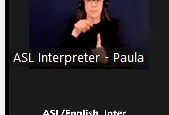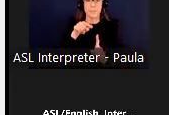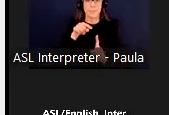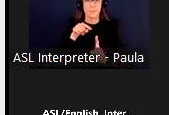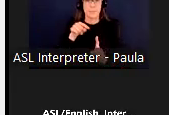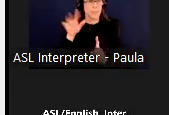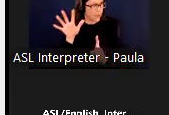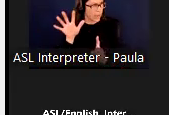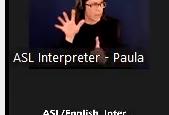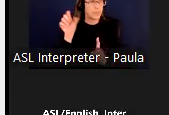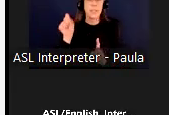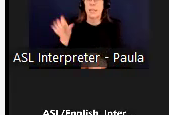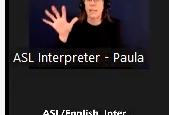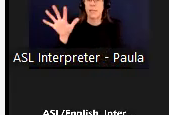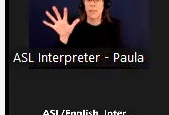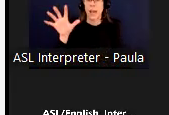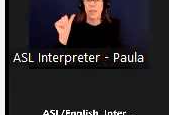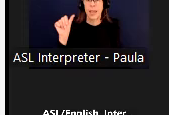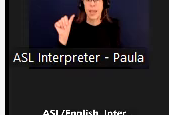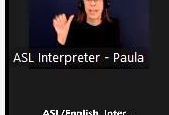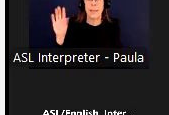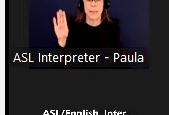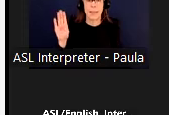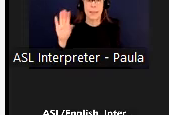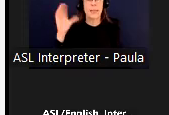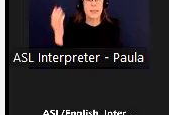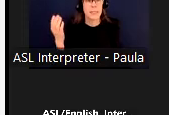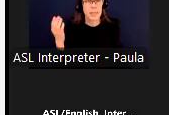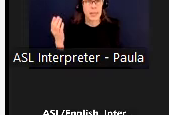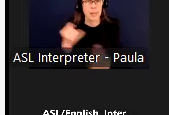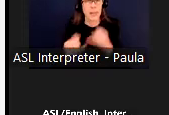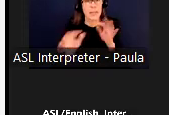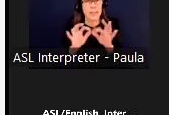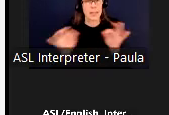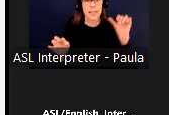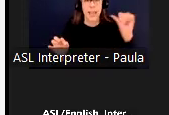Yeah, 5A and B, it appears that last sentence in A might